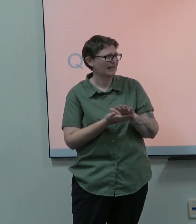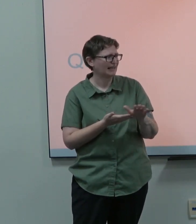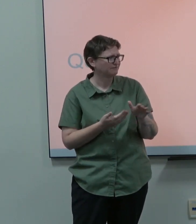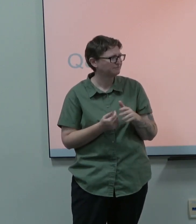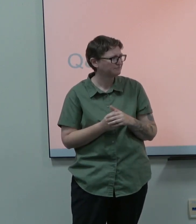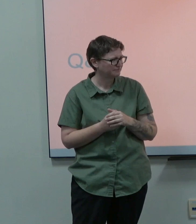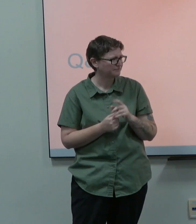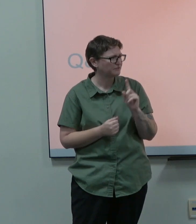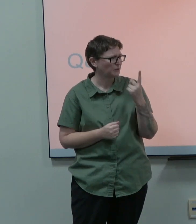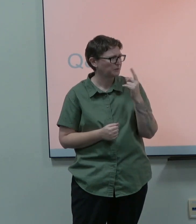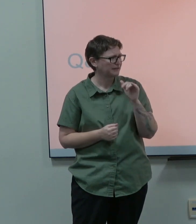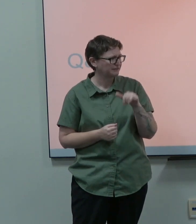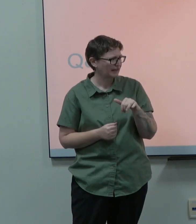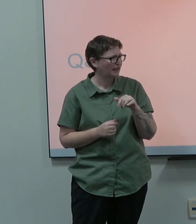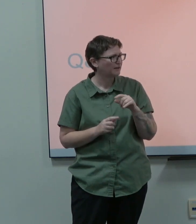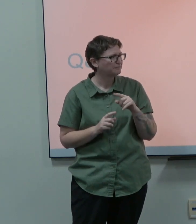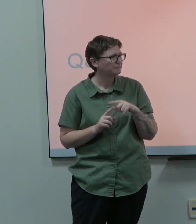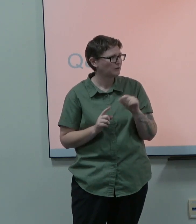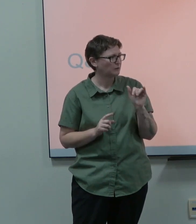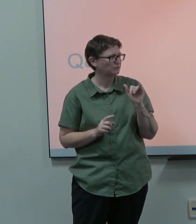And it was not just that.